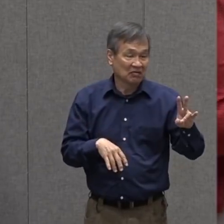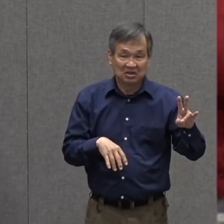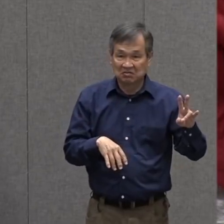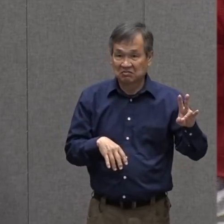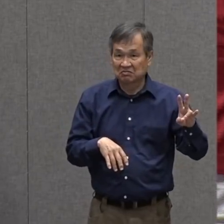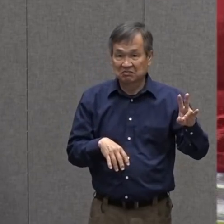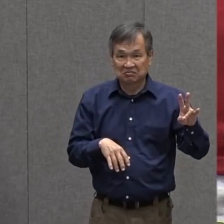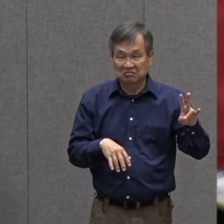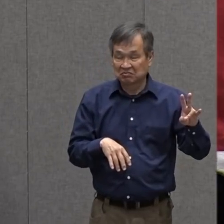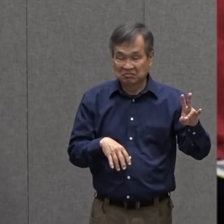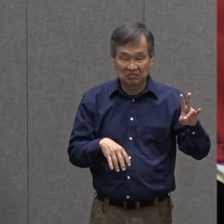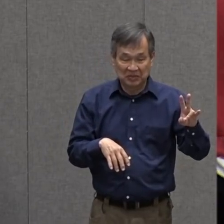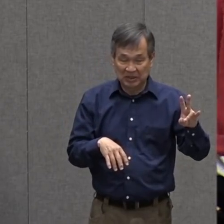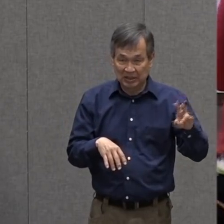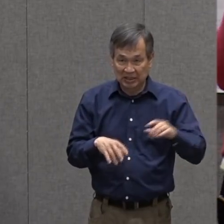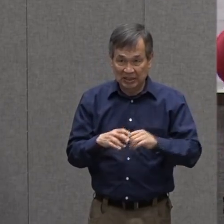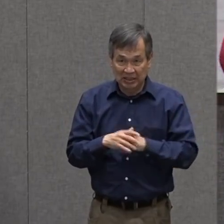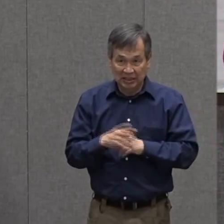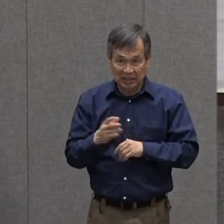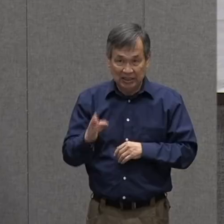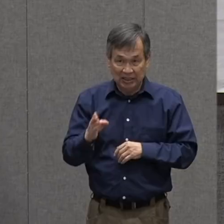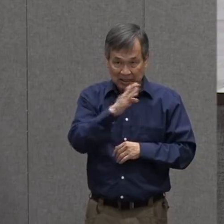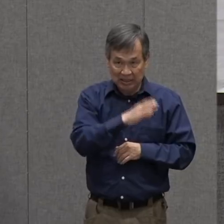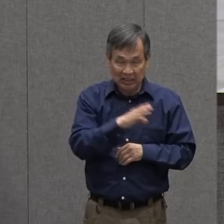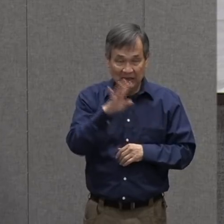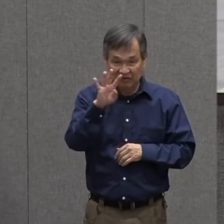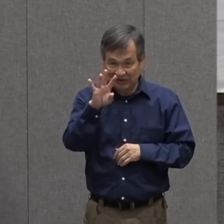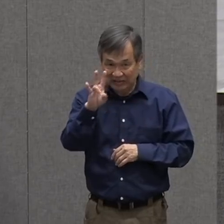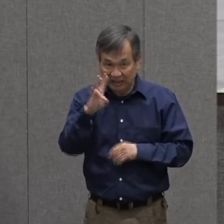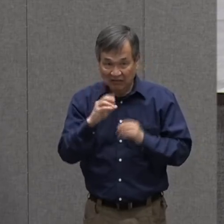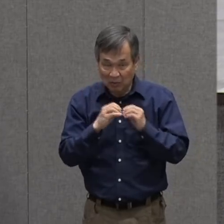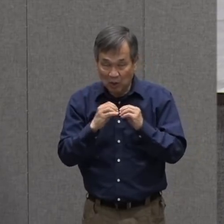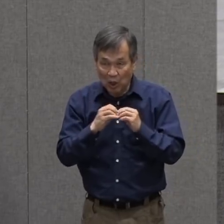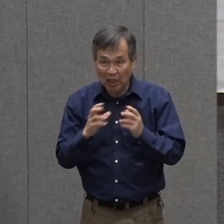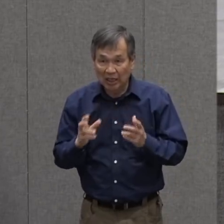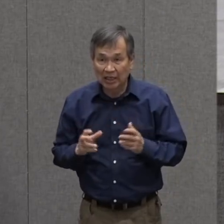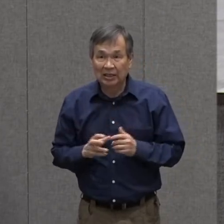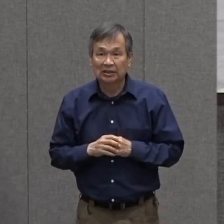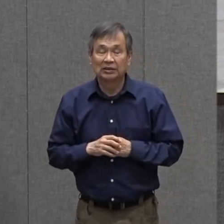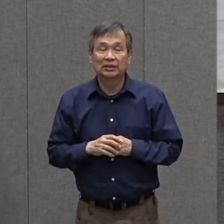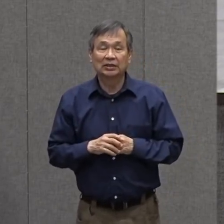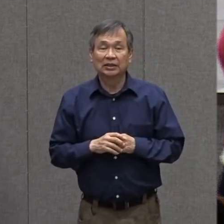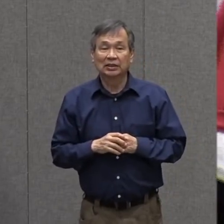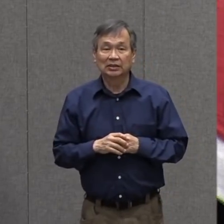To just get jump right over and go 57 more. So let's do that.